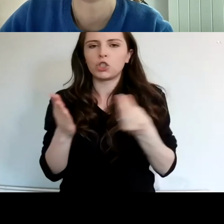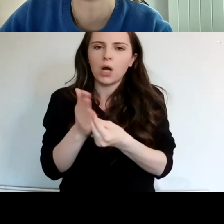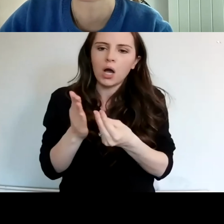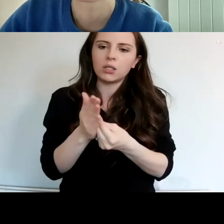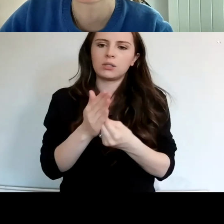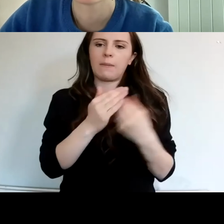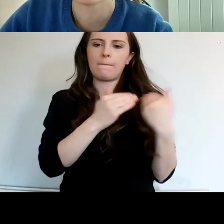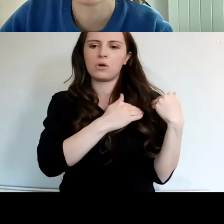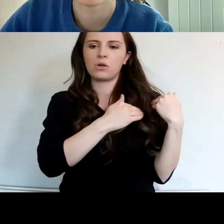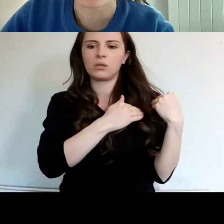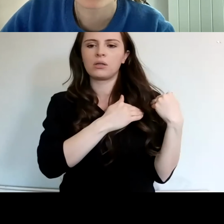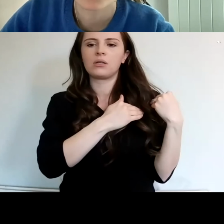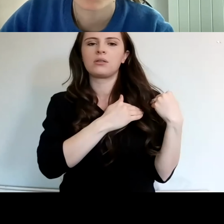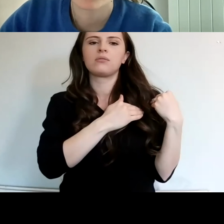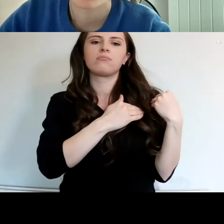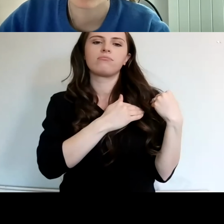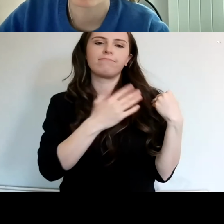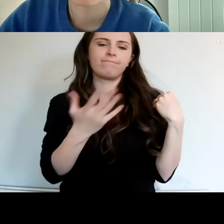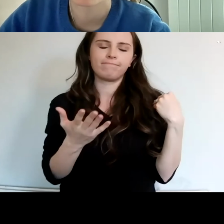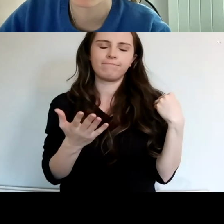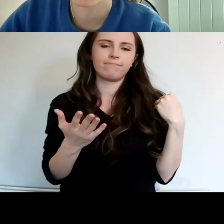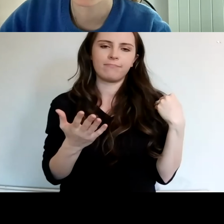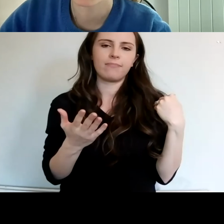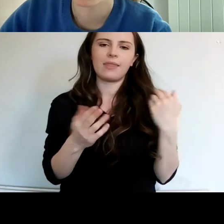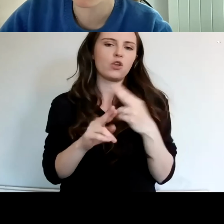However, beyond employment relationship,